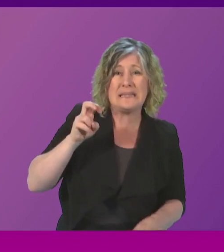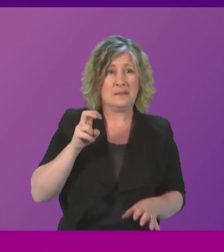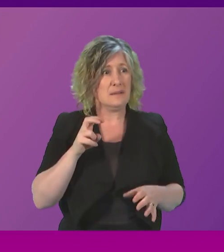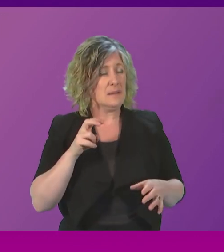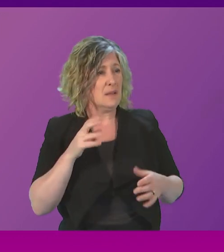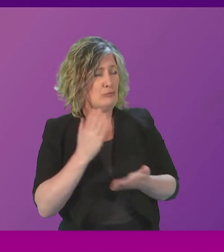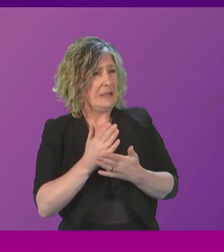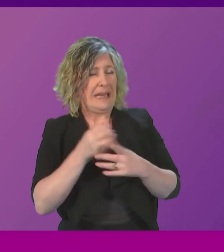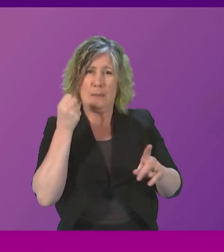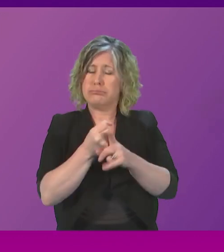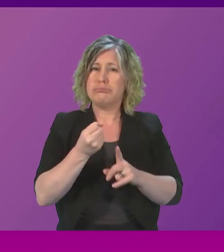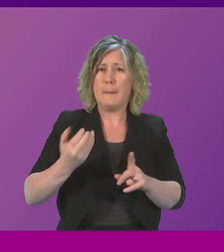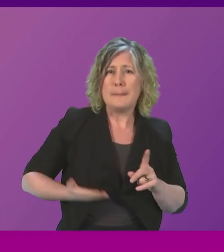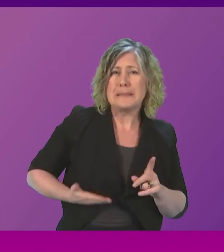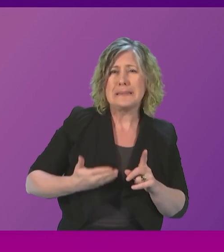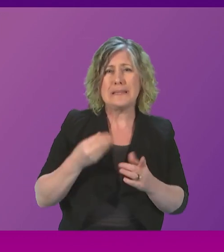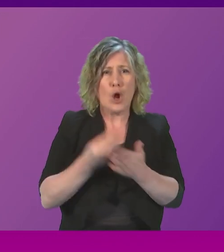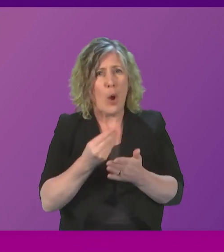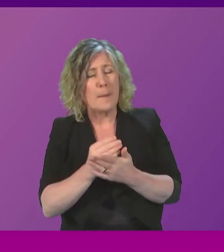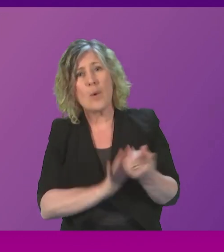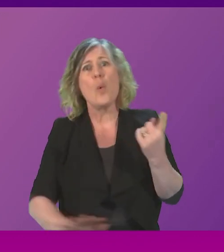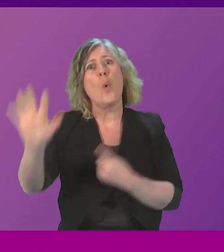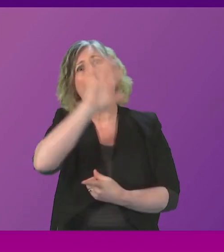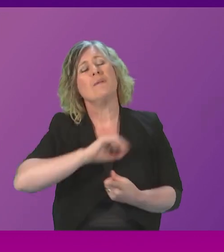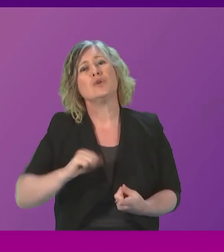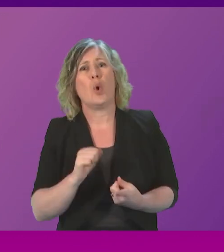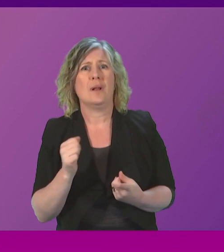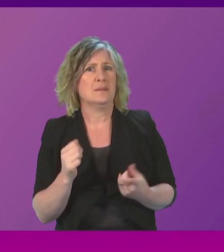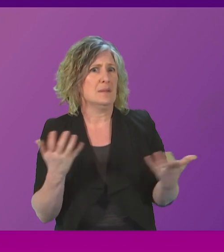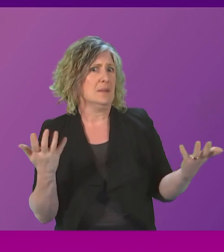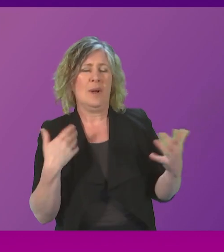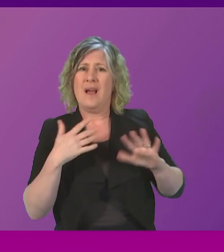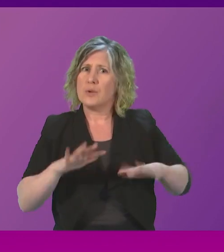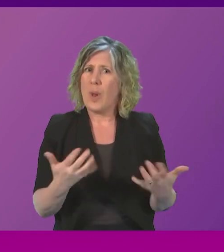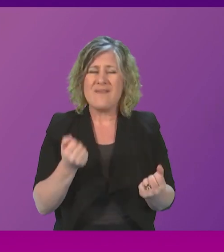the country, with the loss of access to the largest single market in the world and the lack of access to freedom of movement.